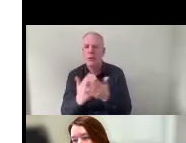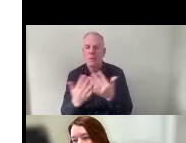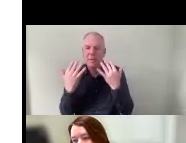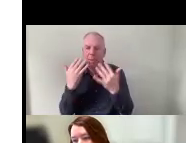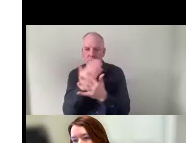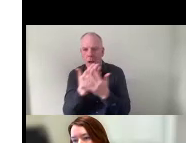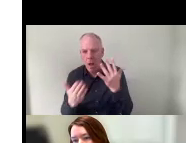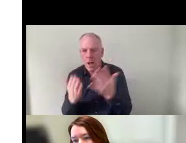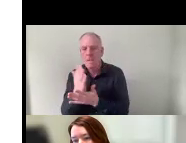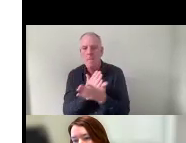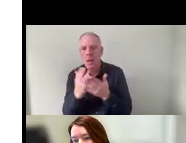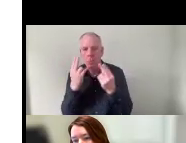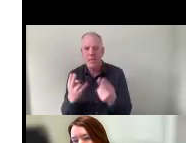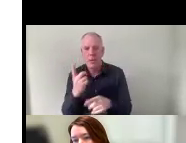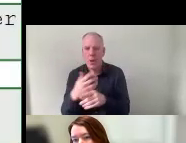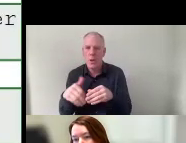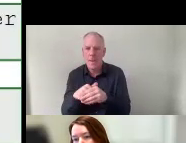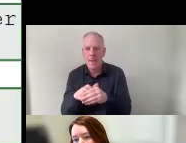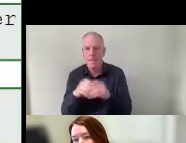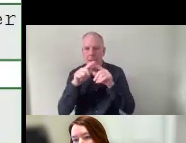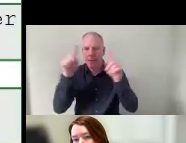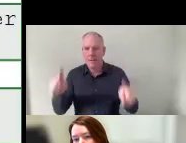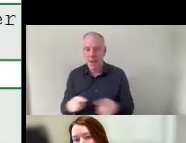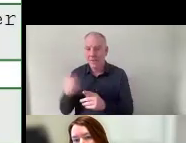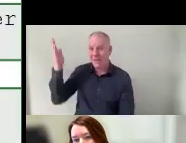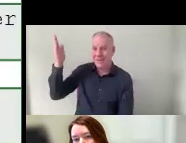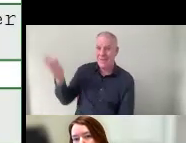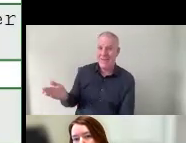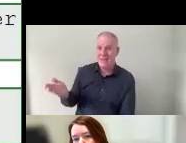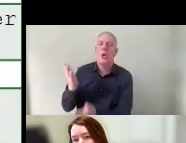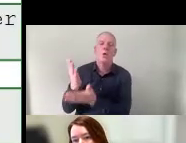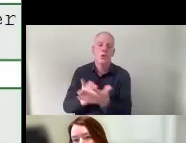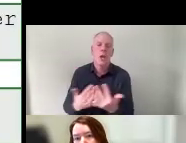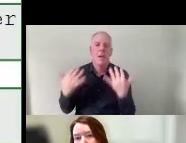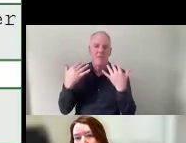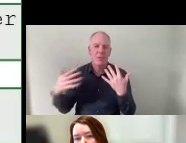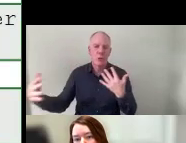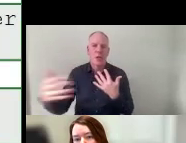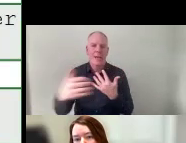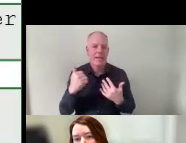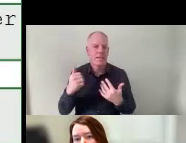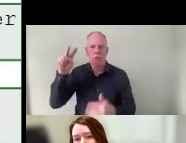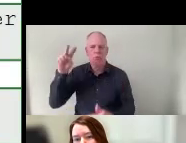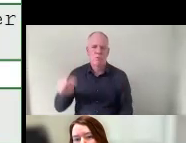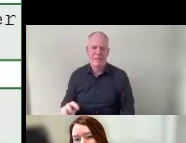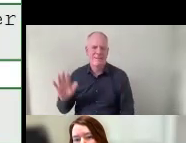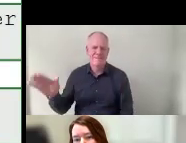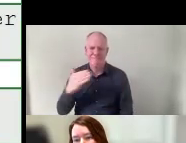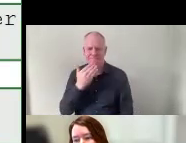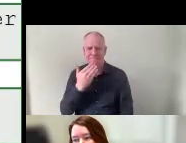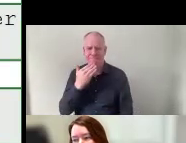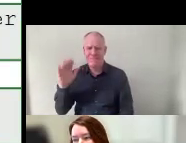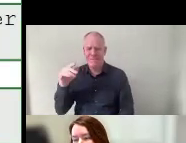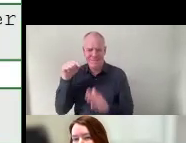elemental composition of the panel. And this is some of the information we could gather. You don't have to read this. I know it's very dense, but just to show you